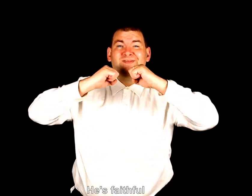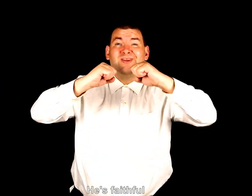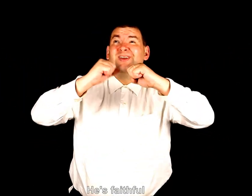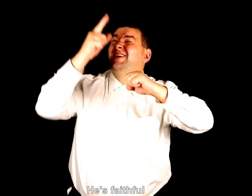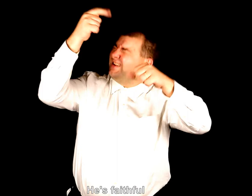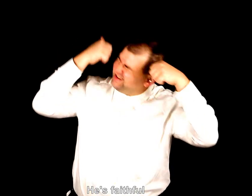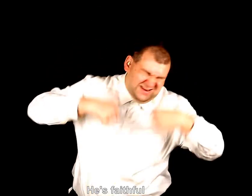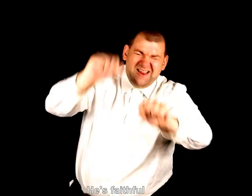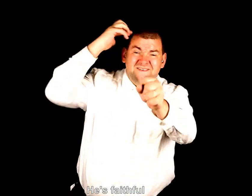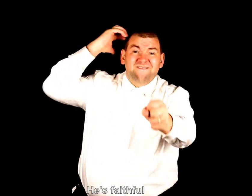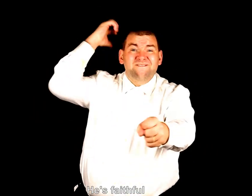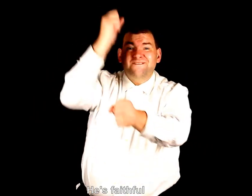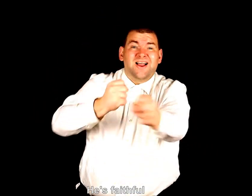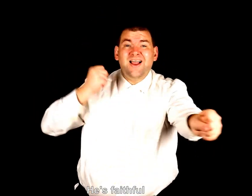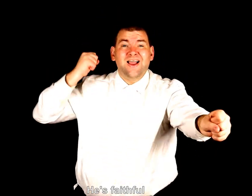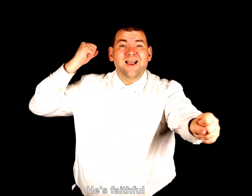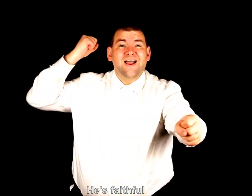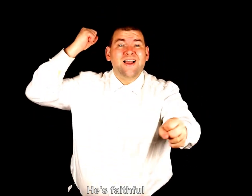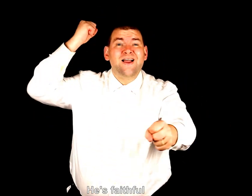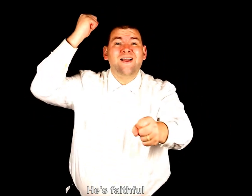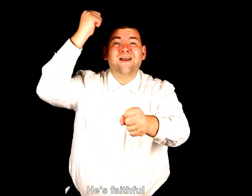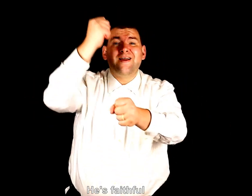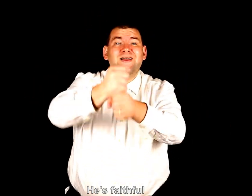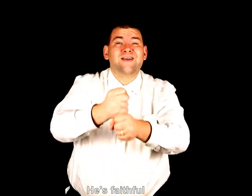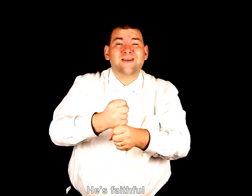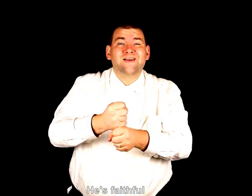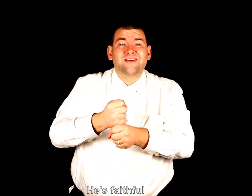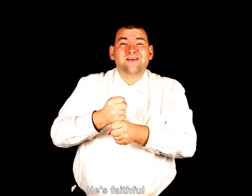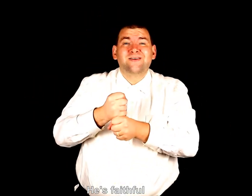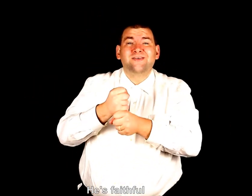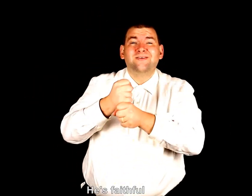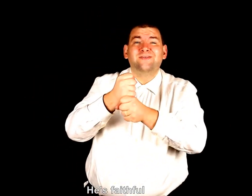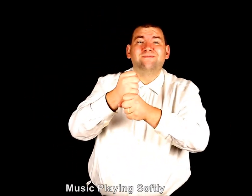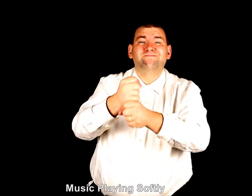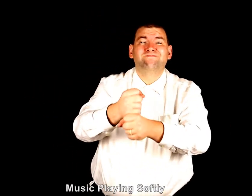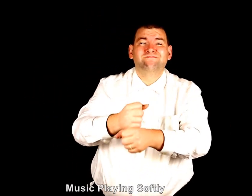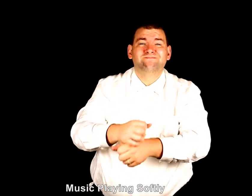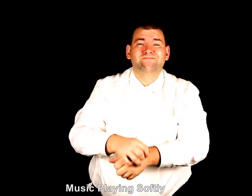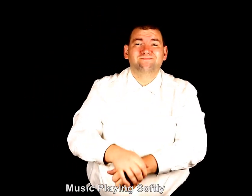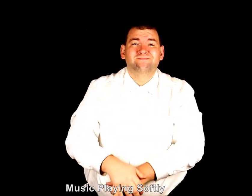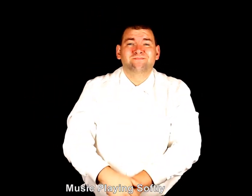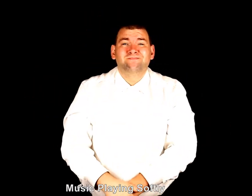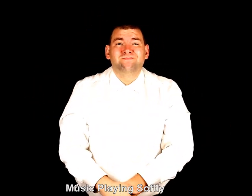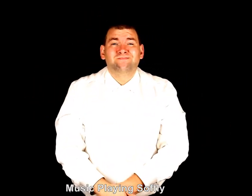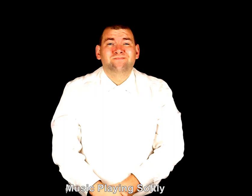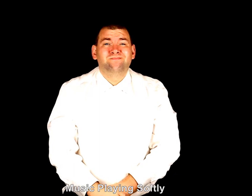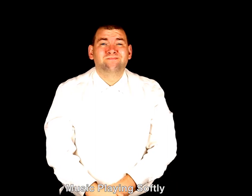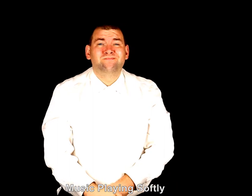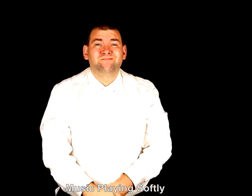He's faithful Music Playing Softly